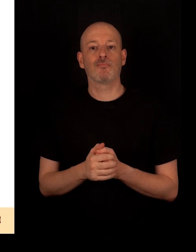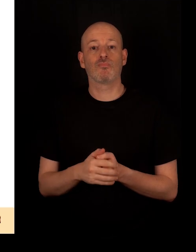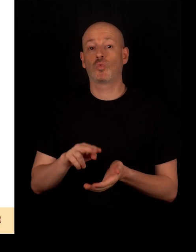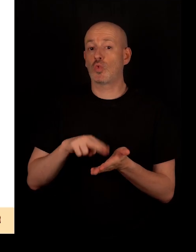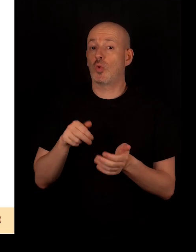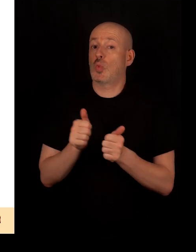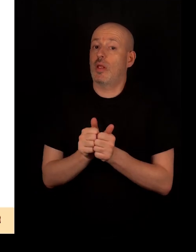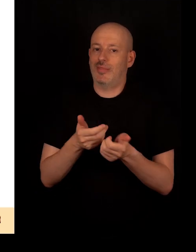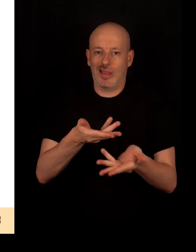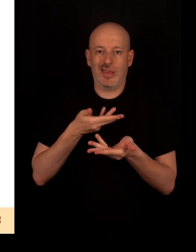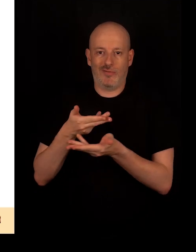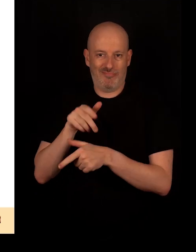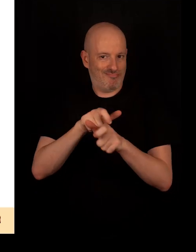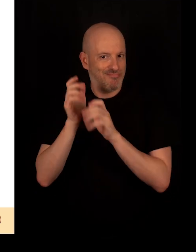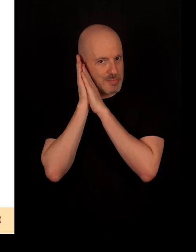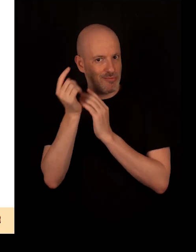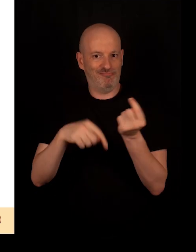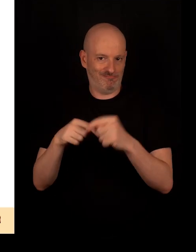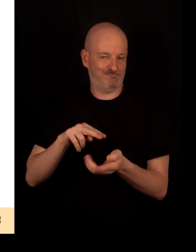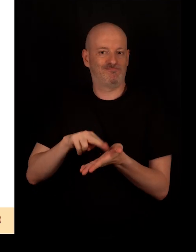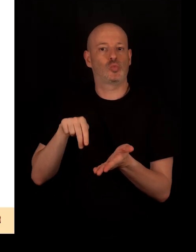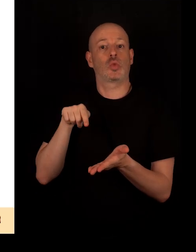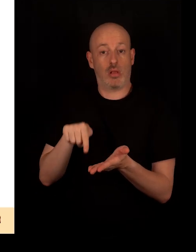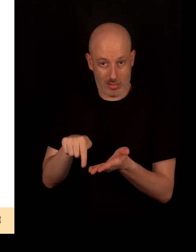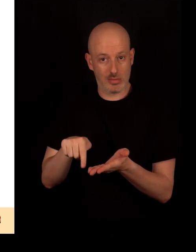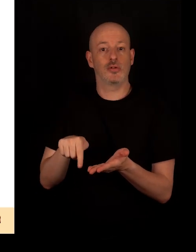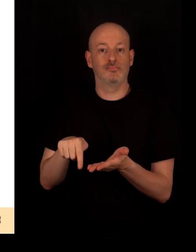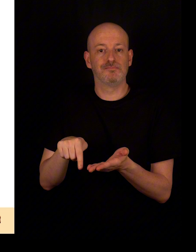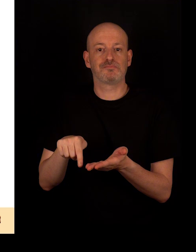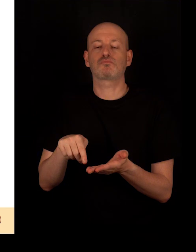The contract that you will have with your invited residents.